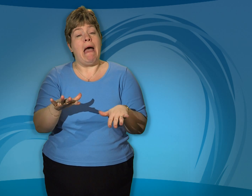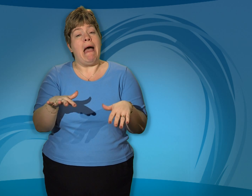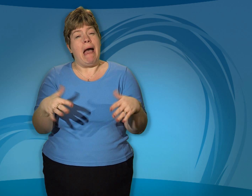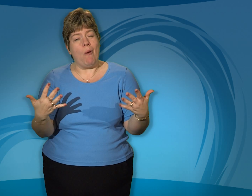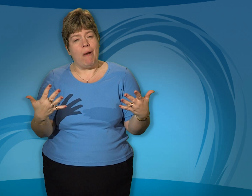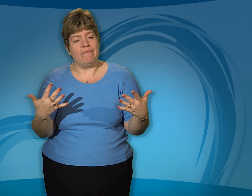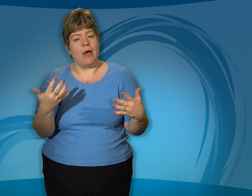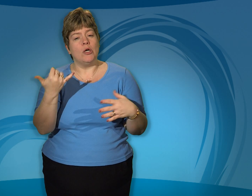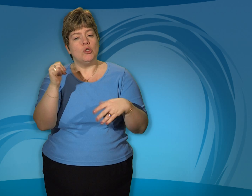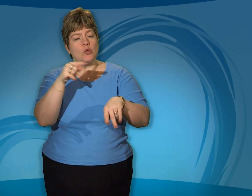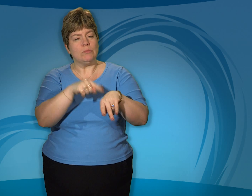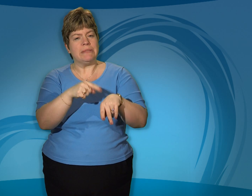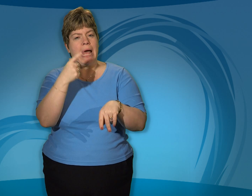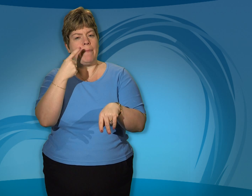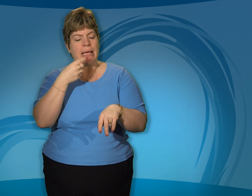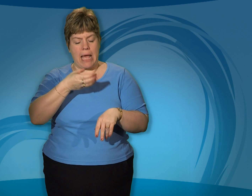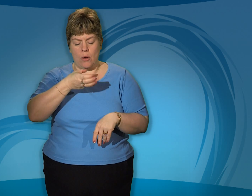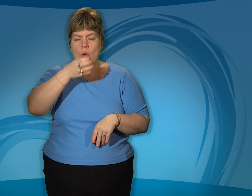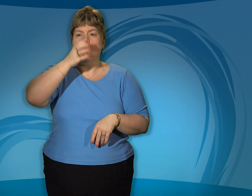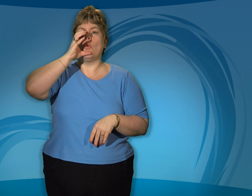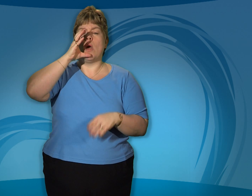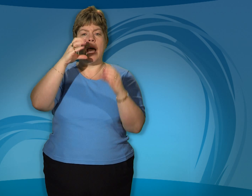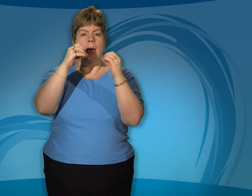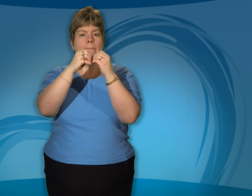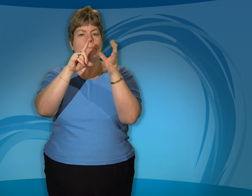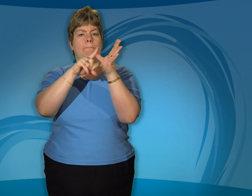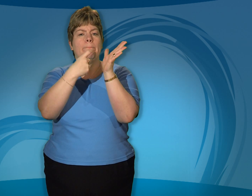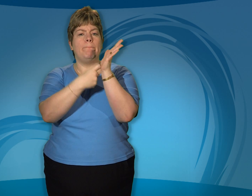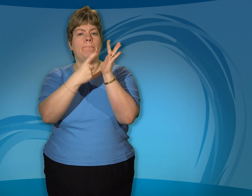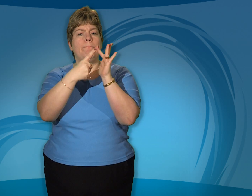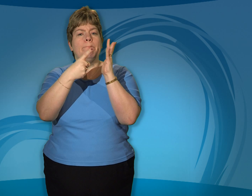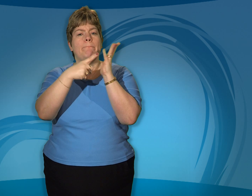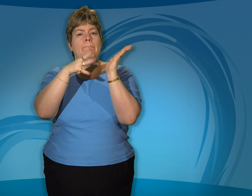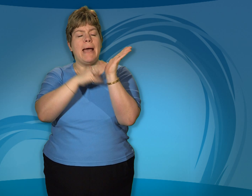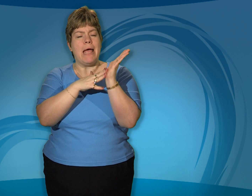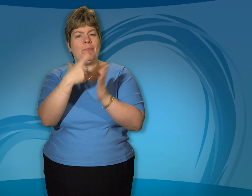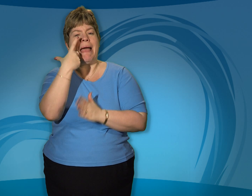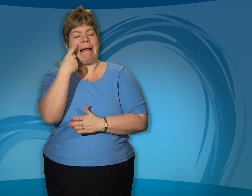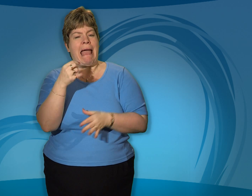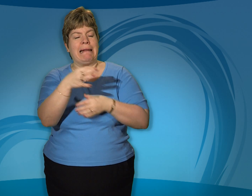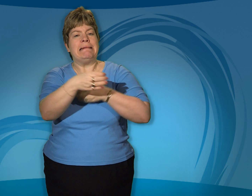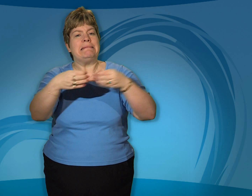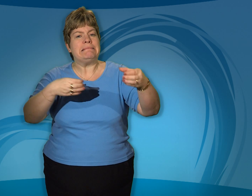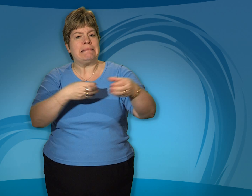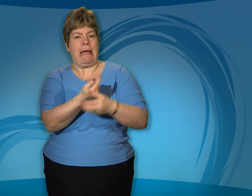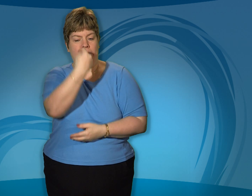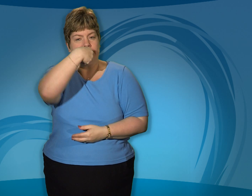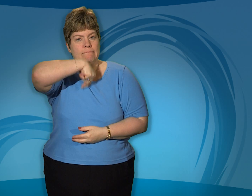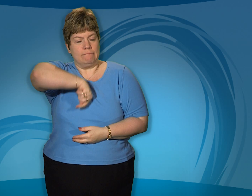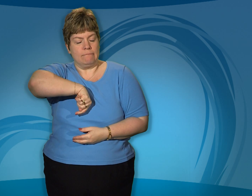However sometimes a barium swallow or barium meal may be performed instead,